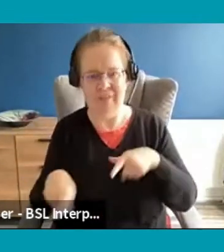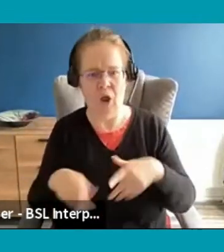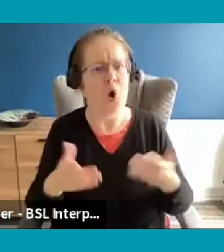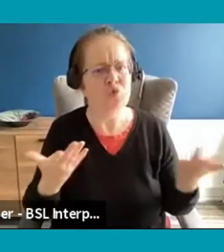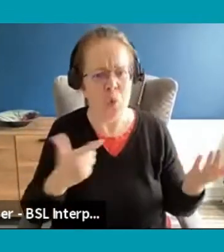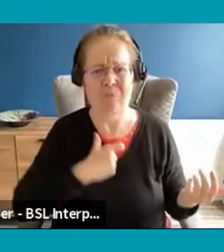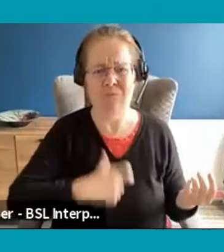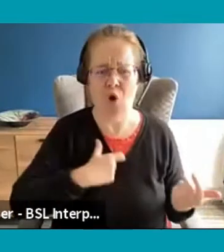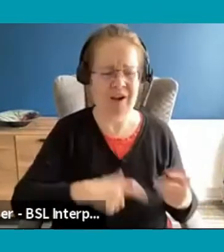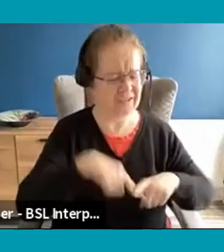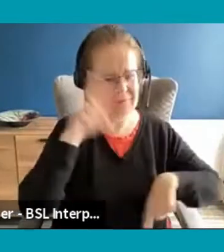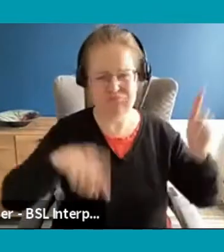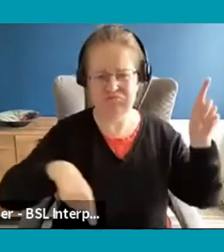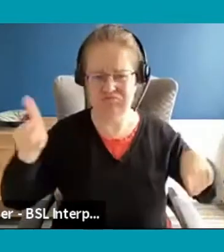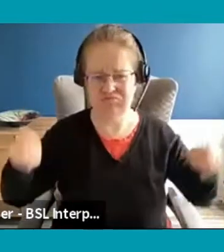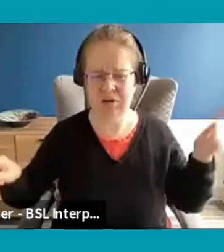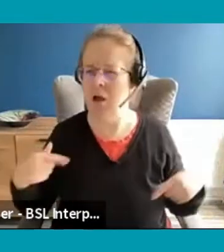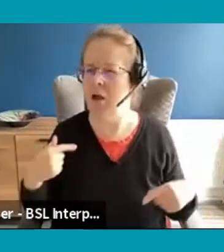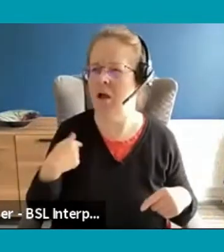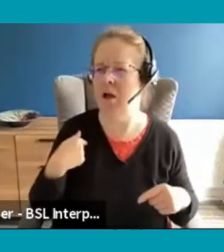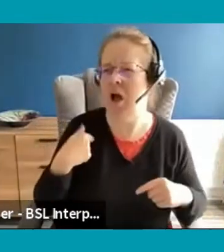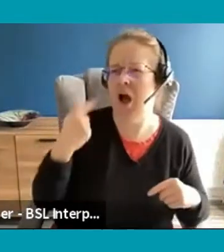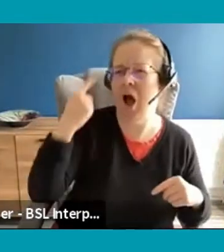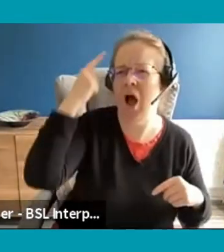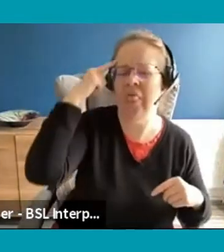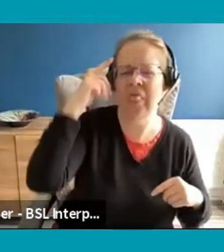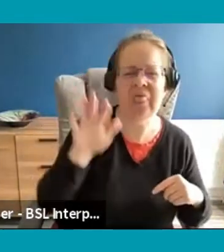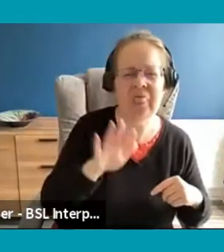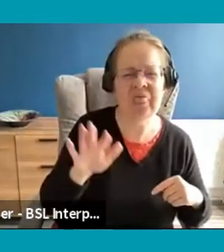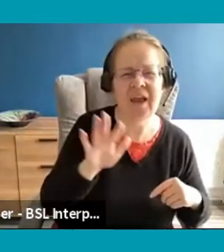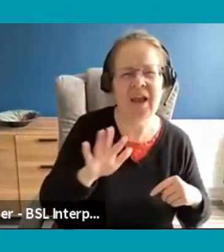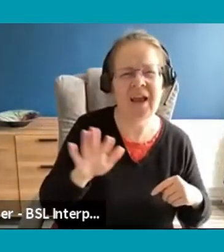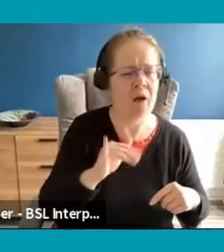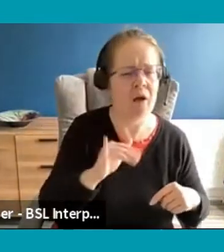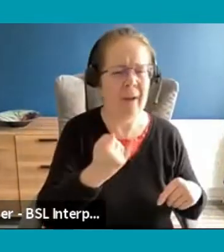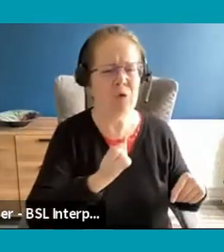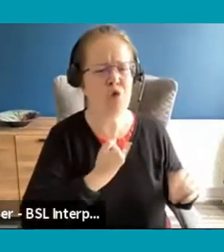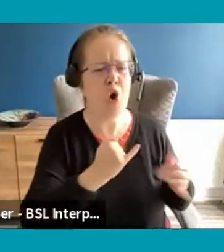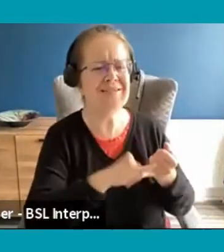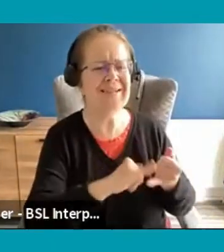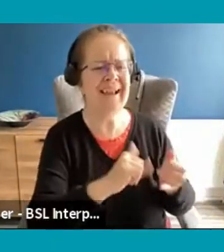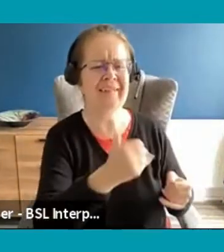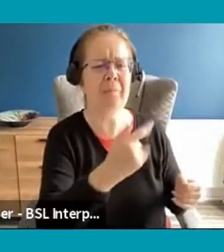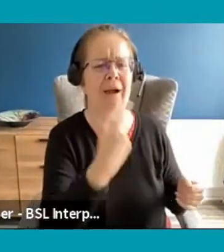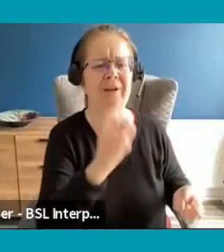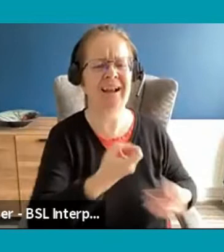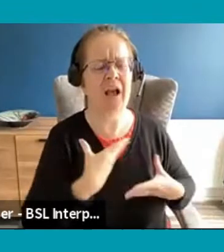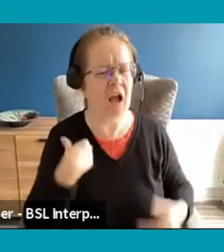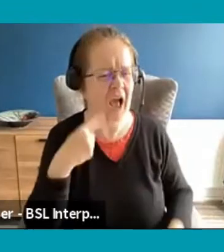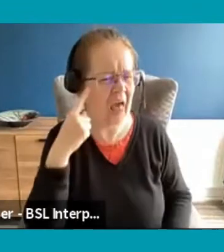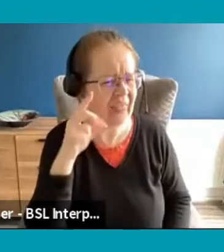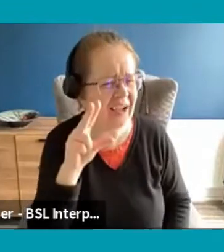We also have a think it's about and correct me if I'm wrong. Steve, it's about 12,000,